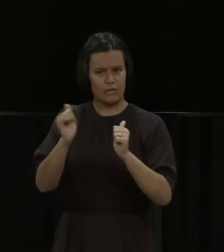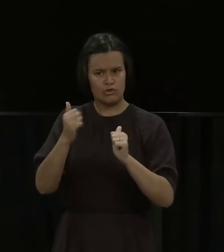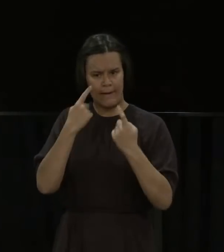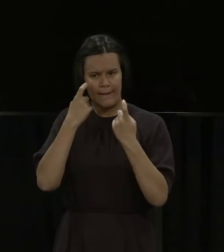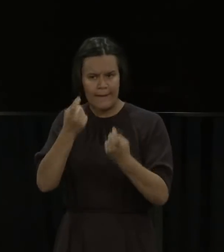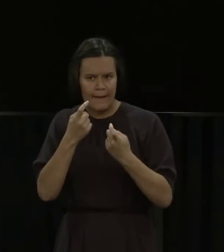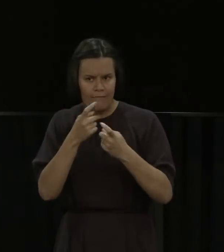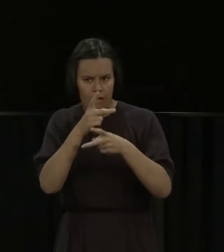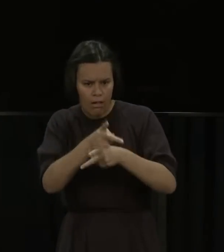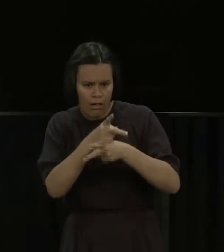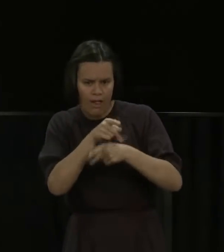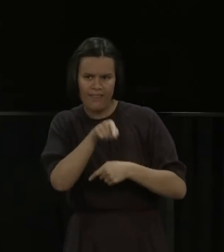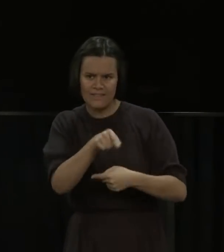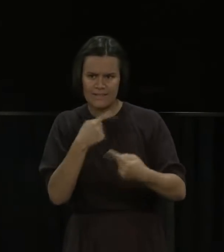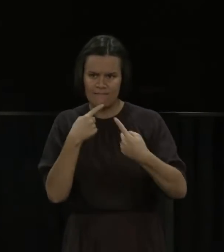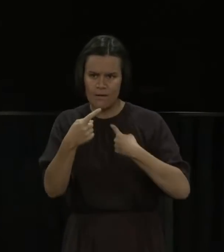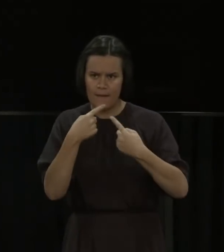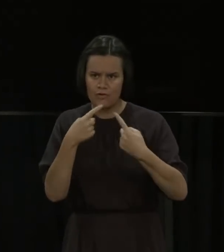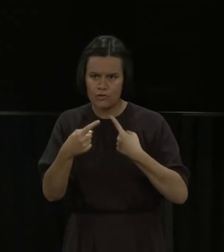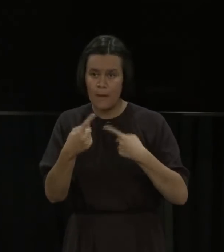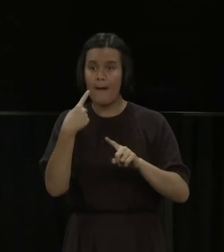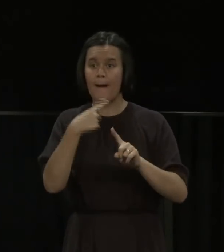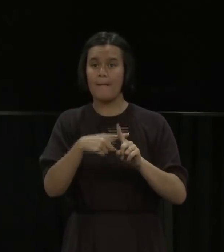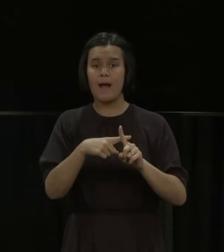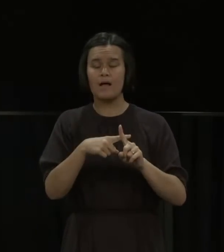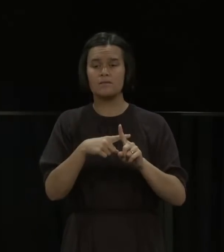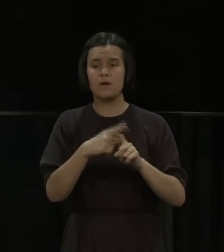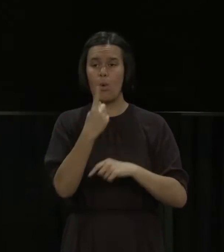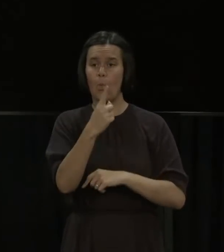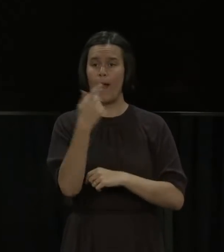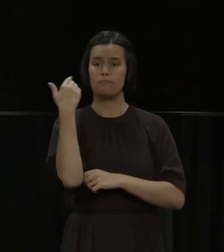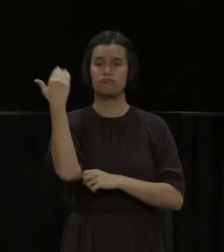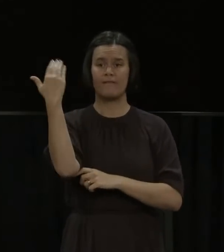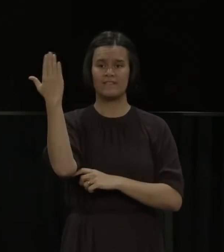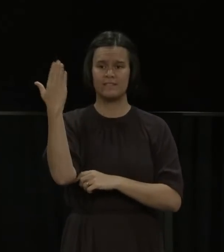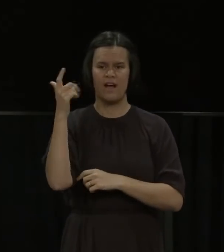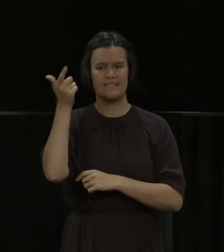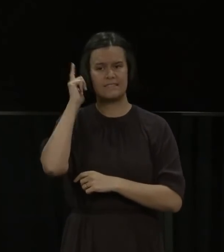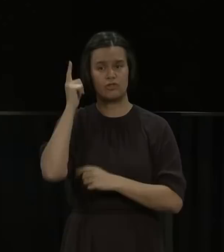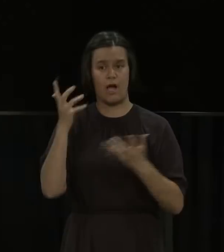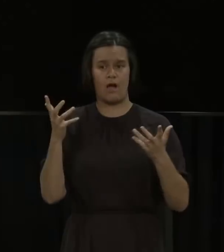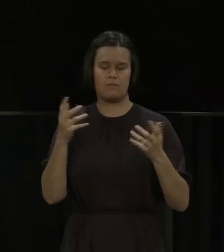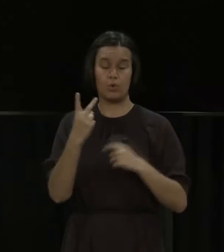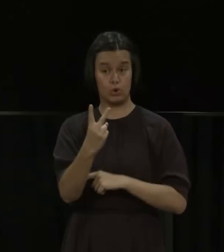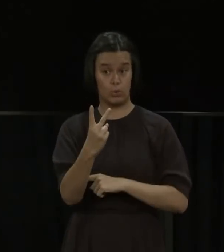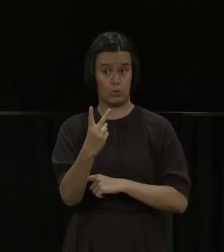We look very carefully at this